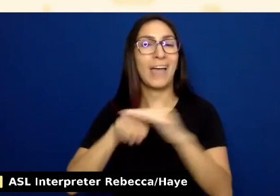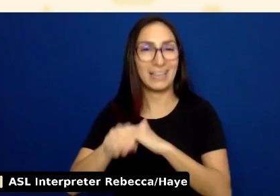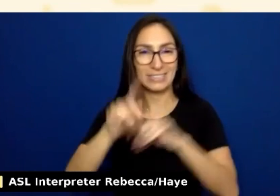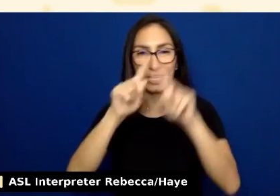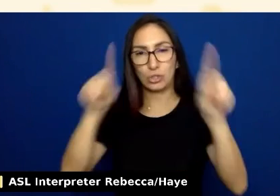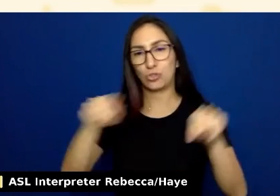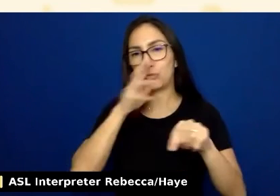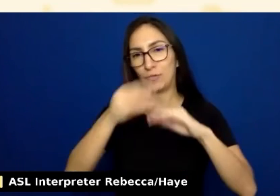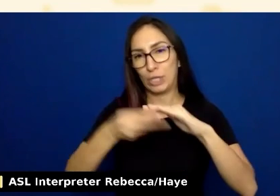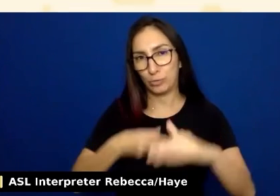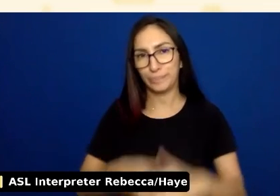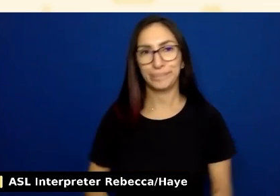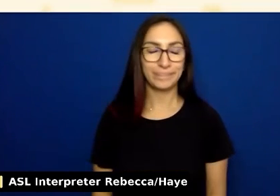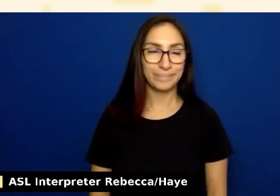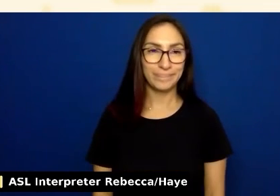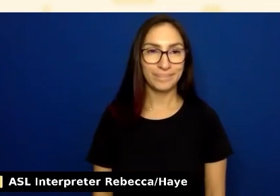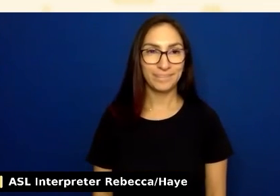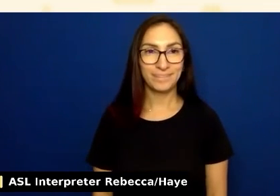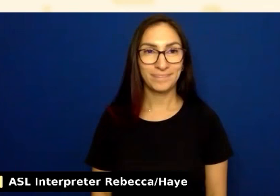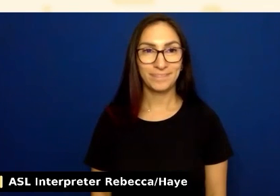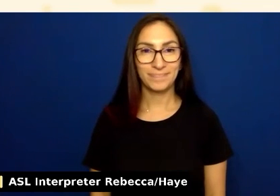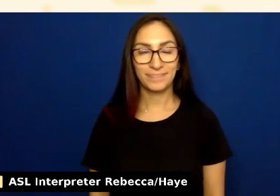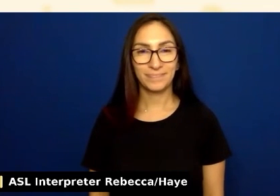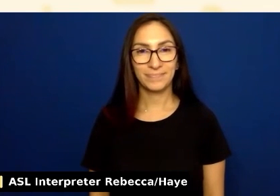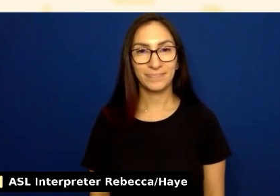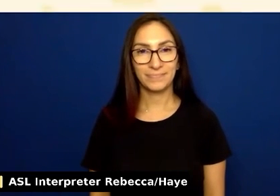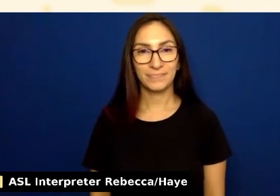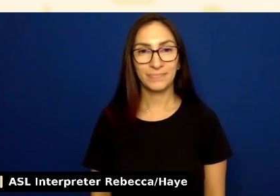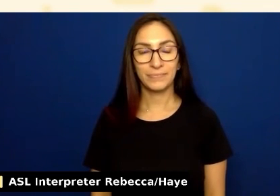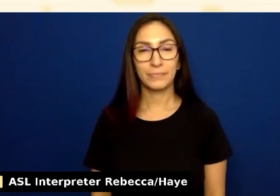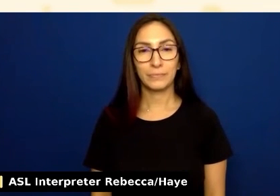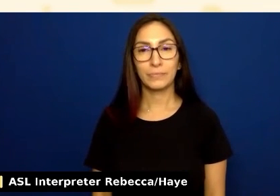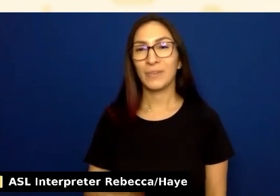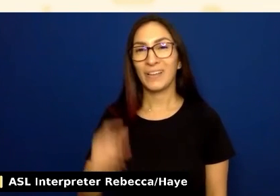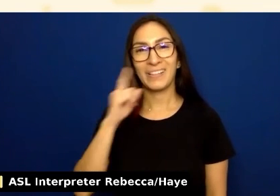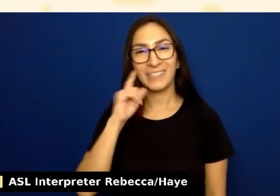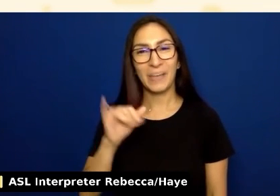For sure. OK. I think that was the last question that we have here.